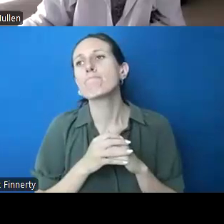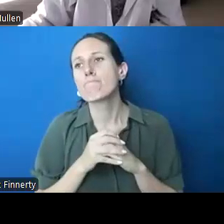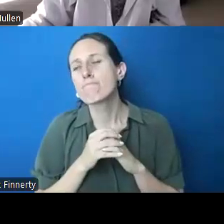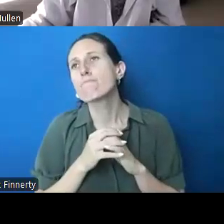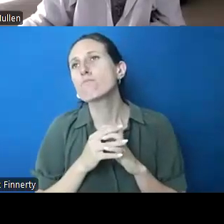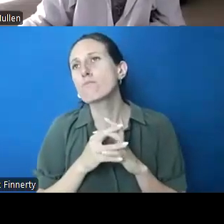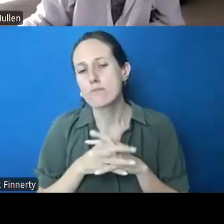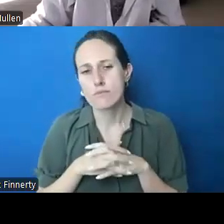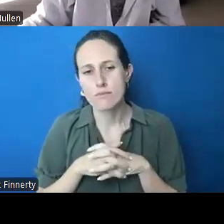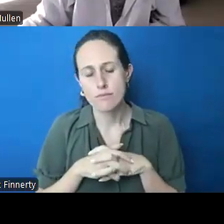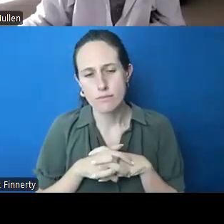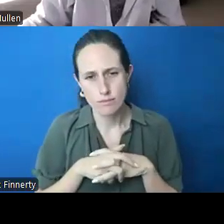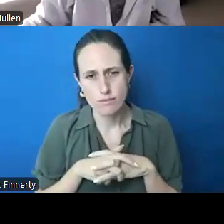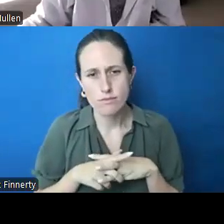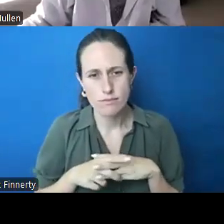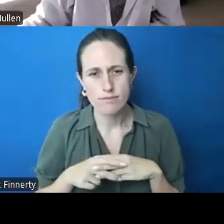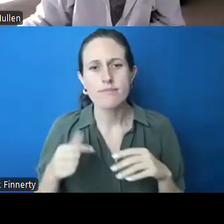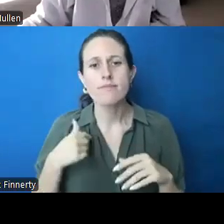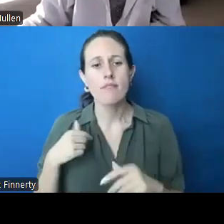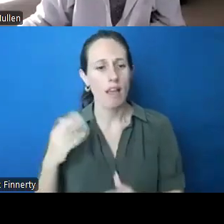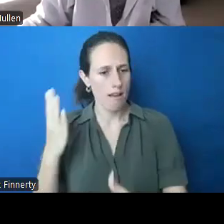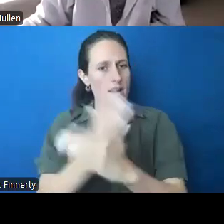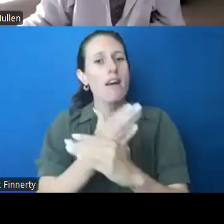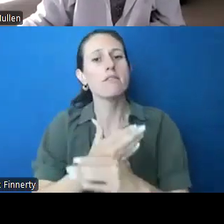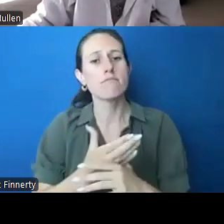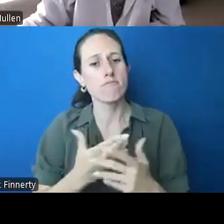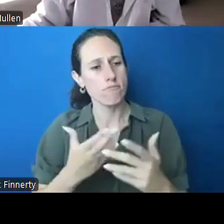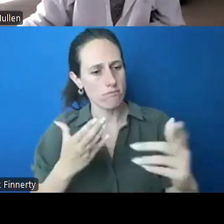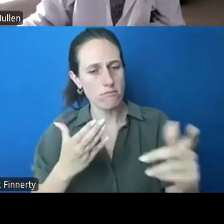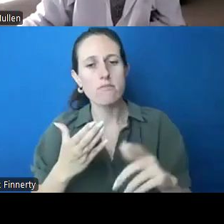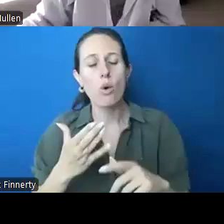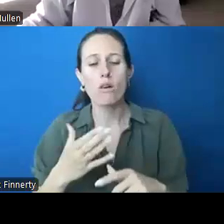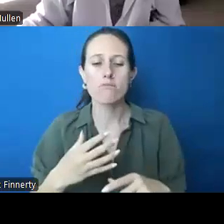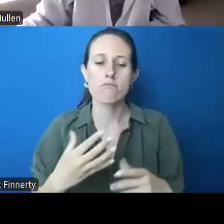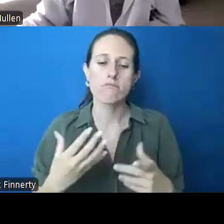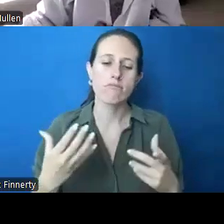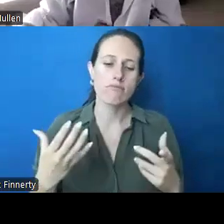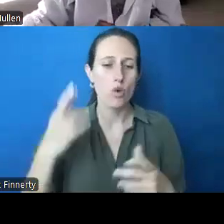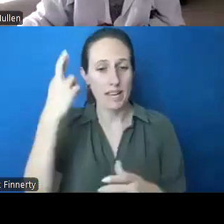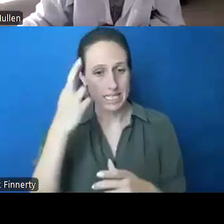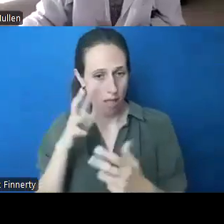. I found a reasonable accommodation where I just moved